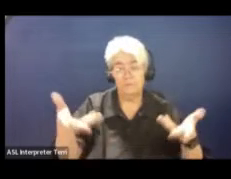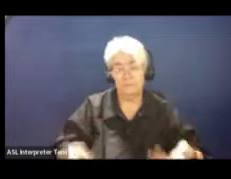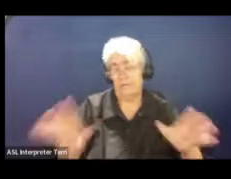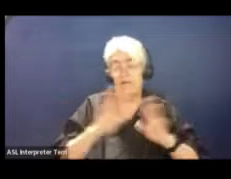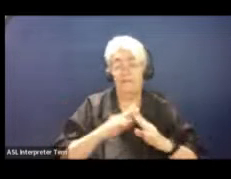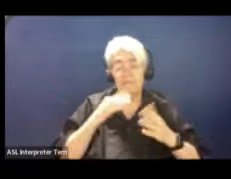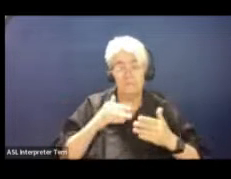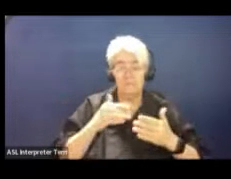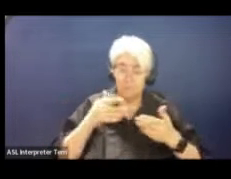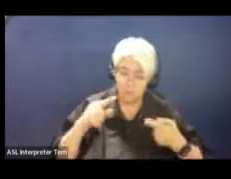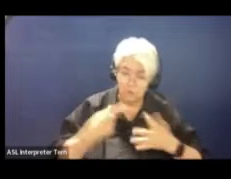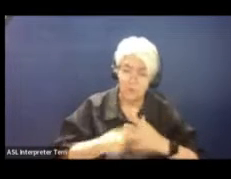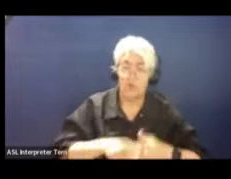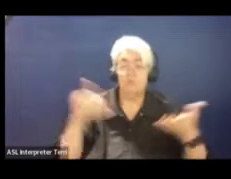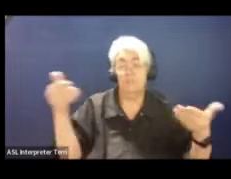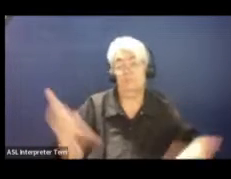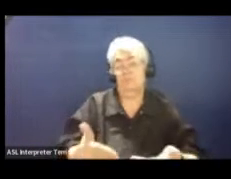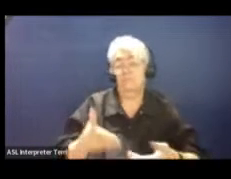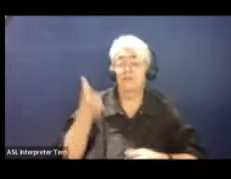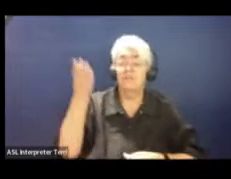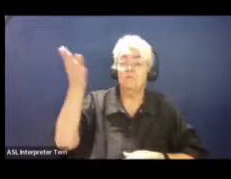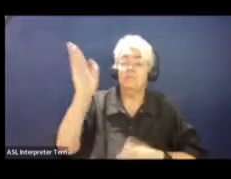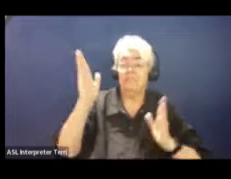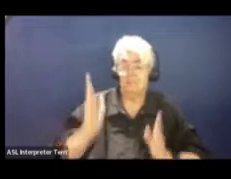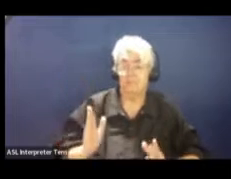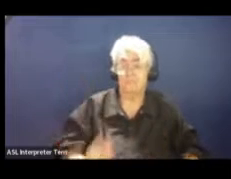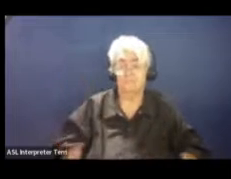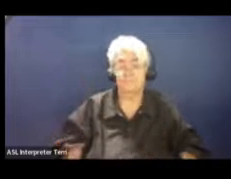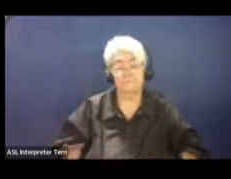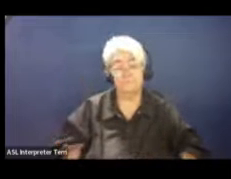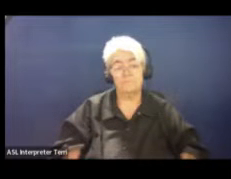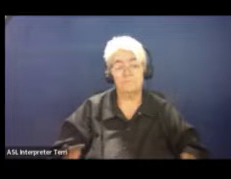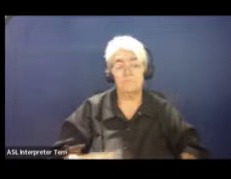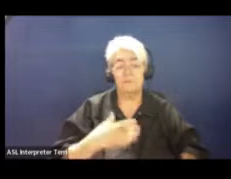introduction of today's presenter. Jack Storti: And let's bring jack up.